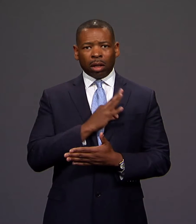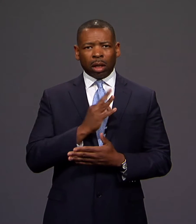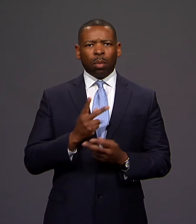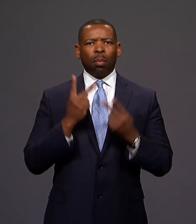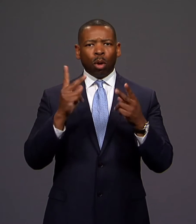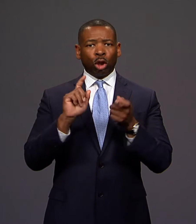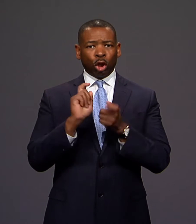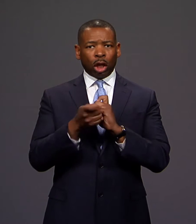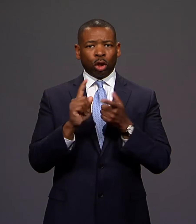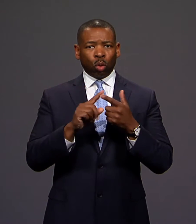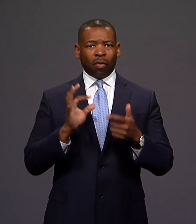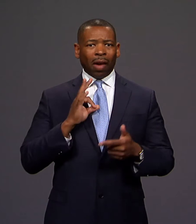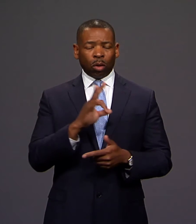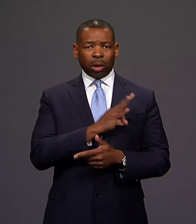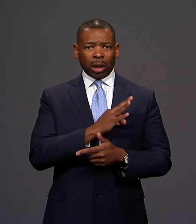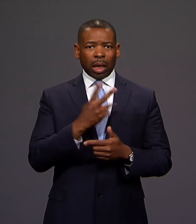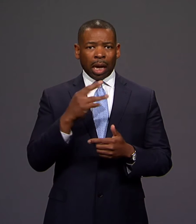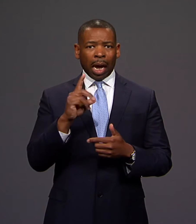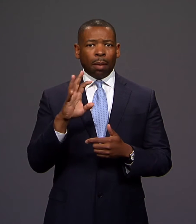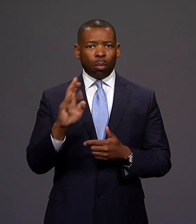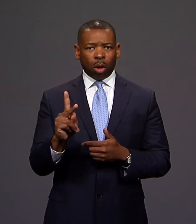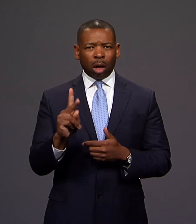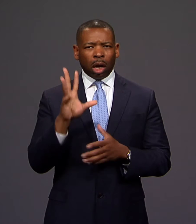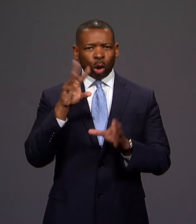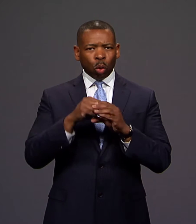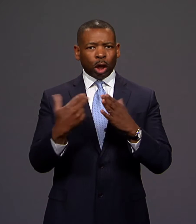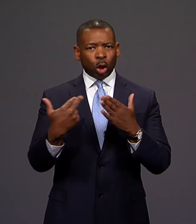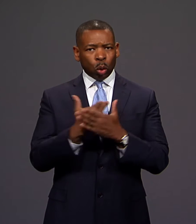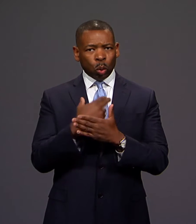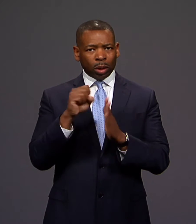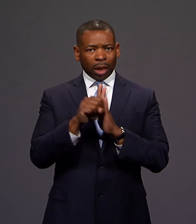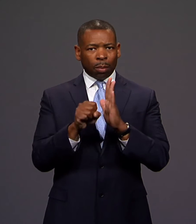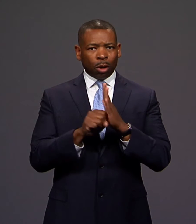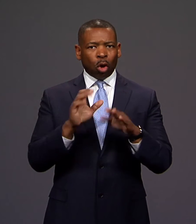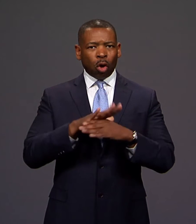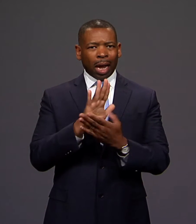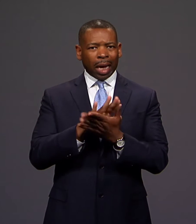University Faculty proposed changes to the Faculty Handbook, including a new statement